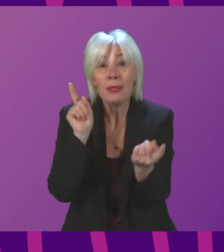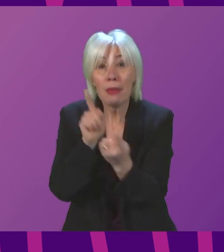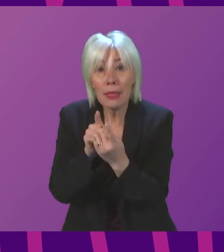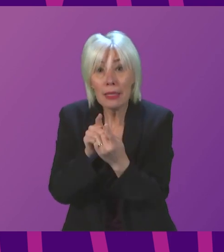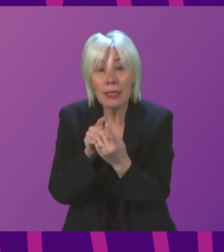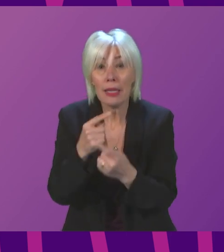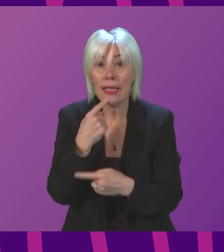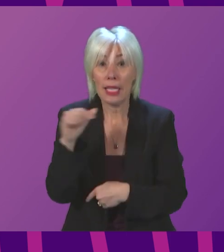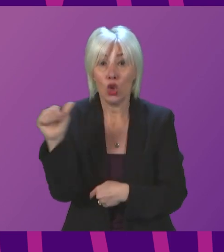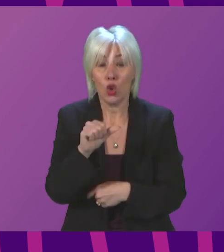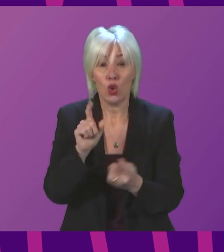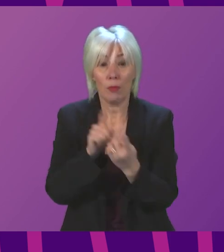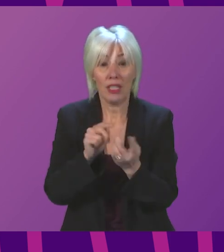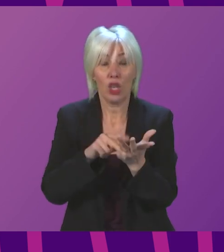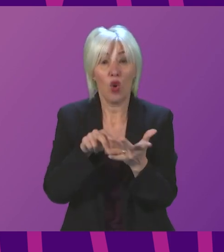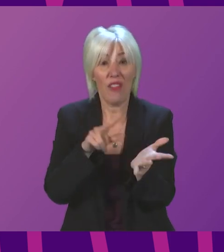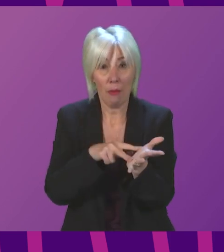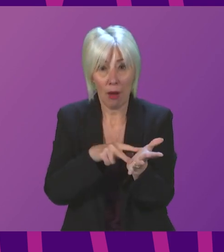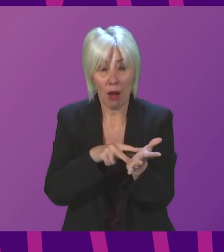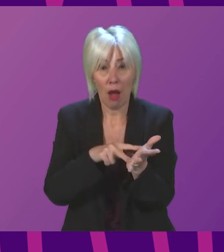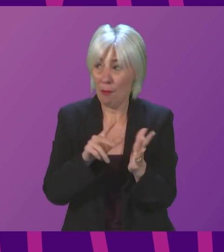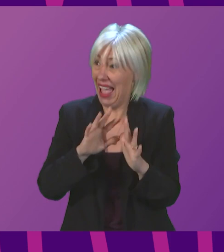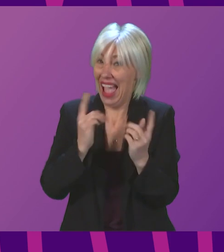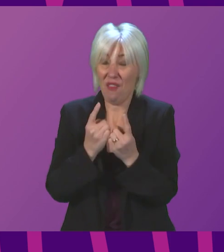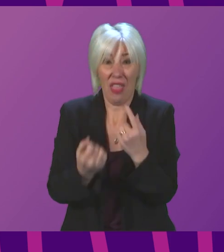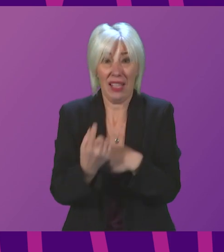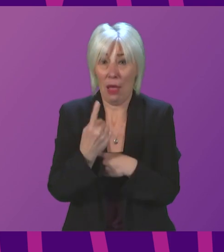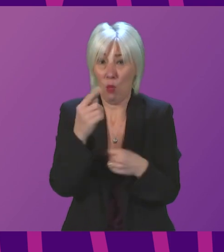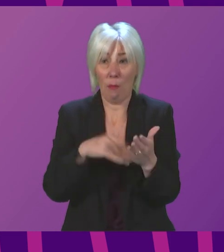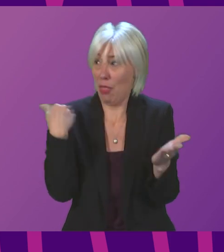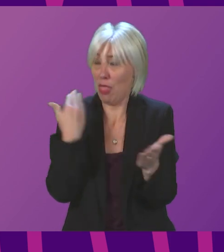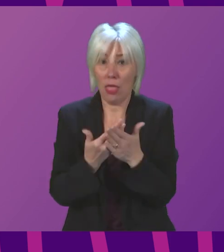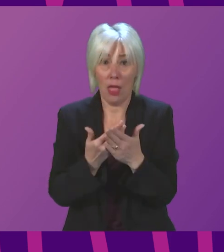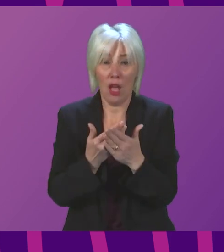in November. Despite everything that has happened in the past month, the oversight board has